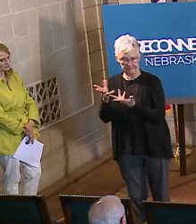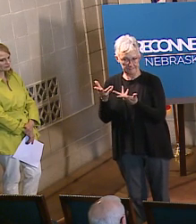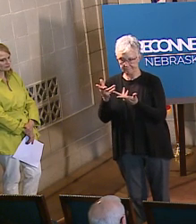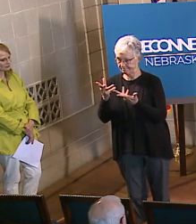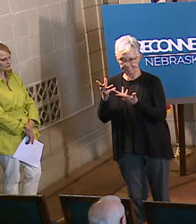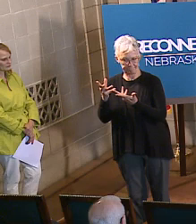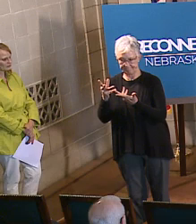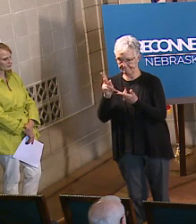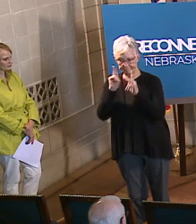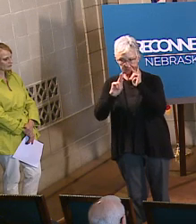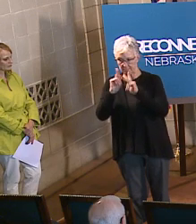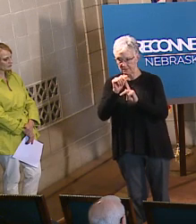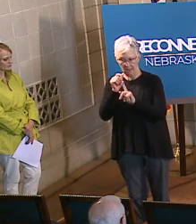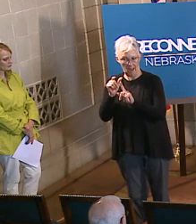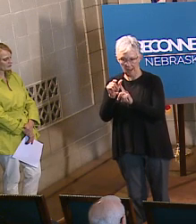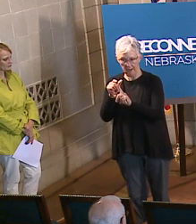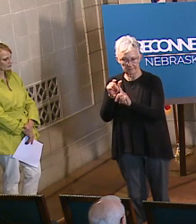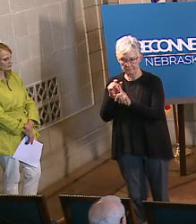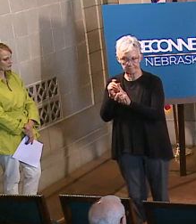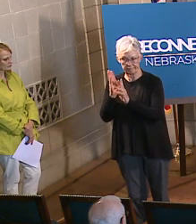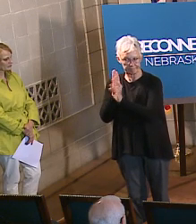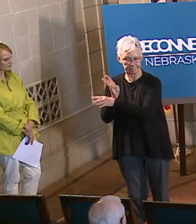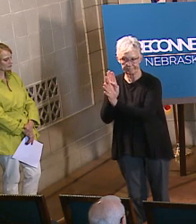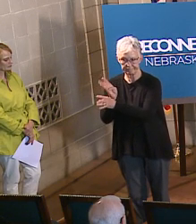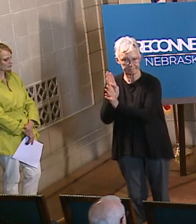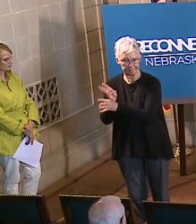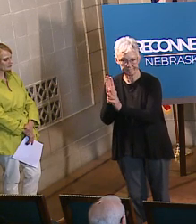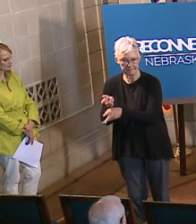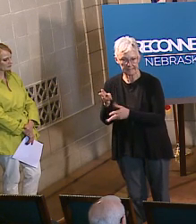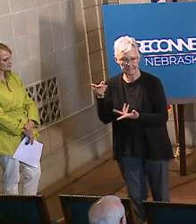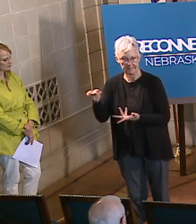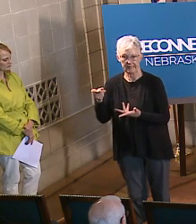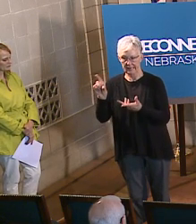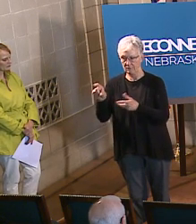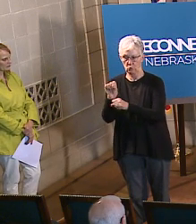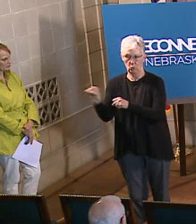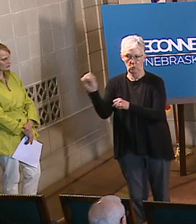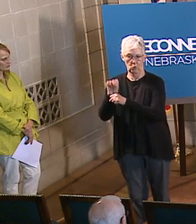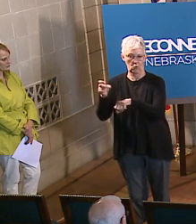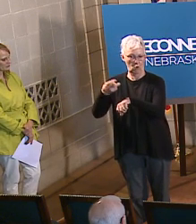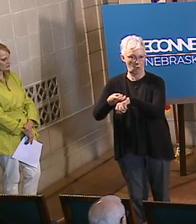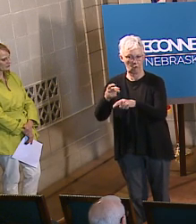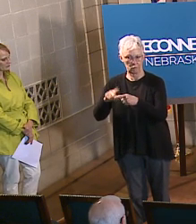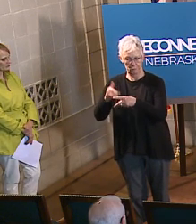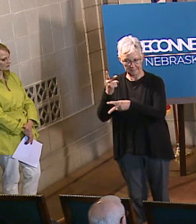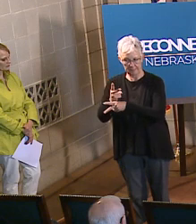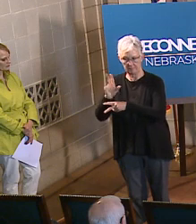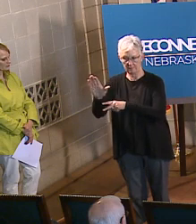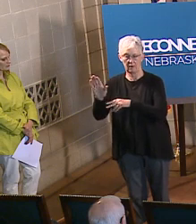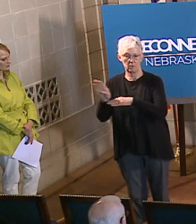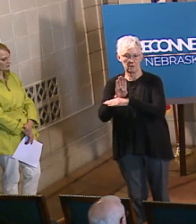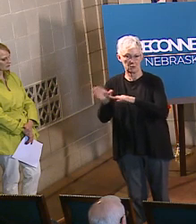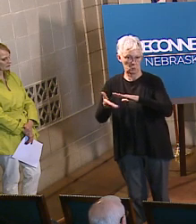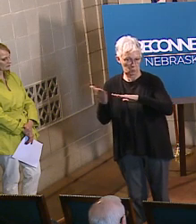OTHER, THEY HAVE FIGURED OUT HOW TO MANAGE THEIR BUSINESSES WITH